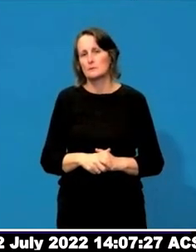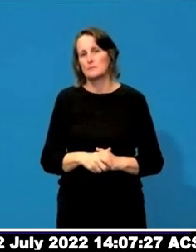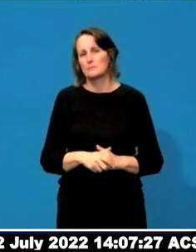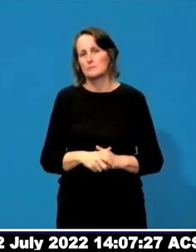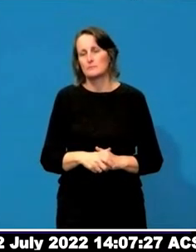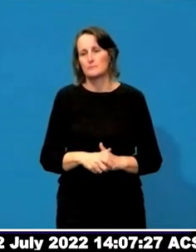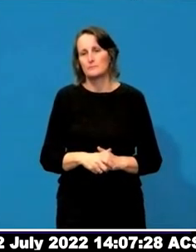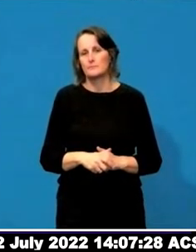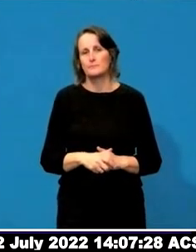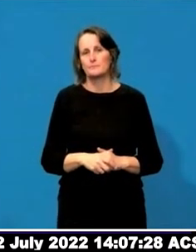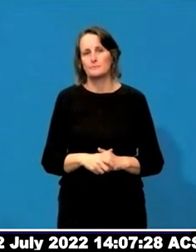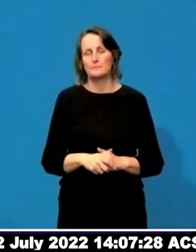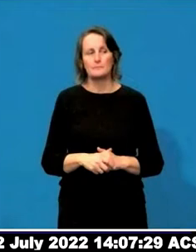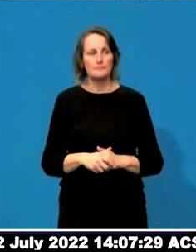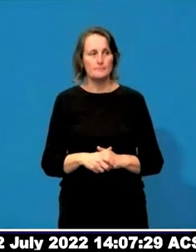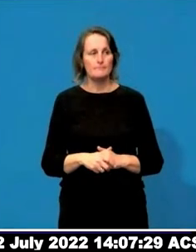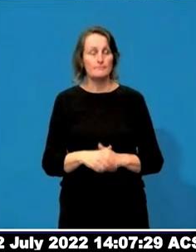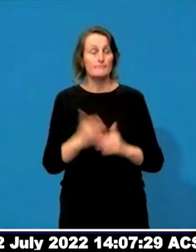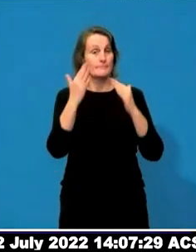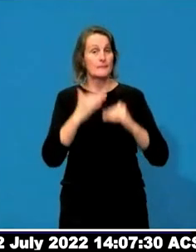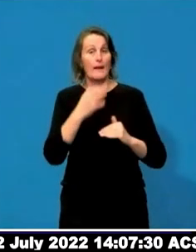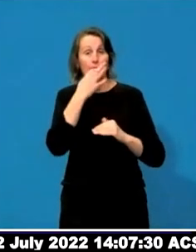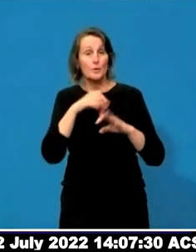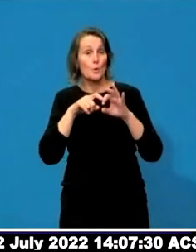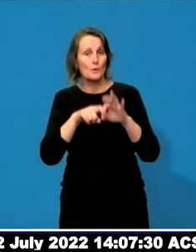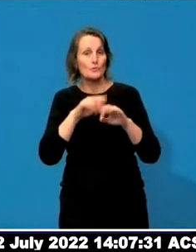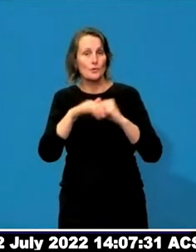MS McMAHON: I just have a few short questions about the thin market trials for you, Ms McRae,